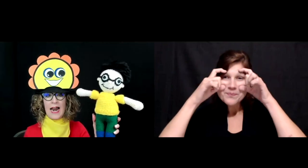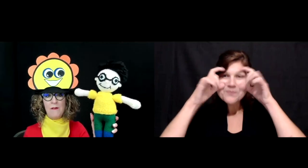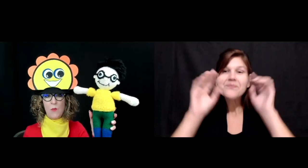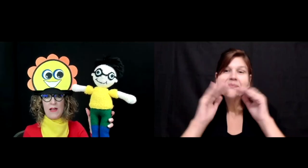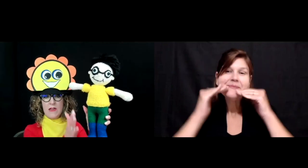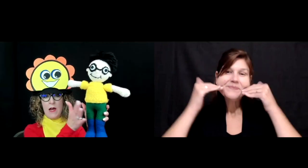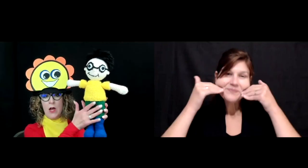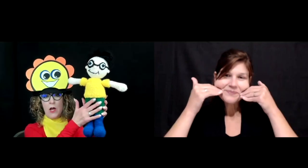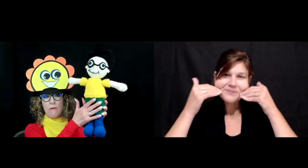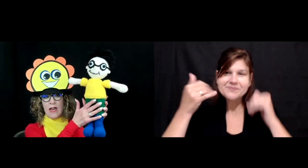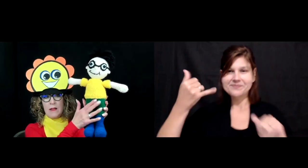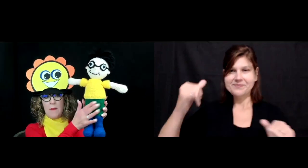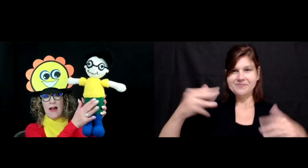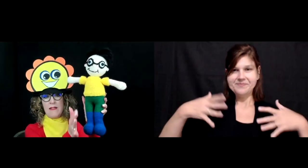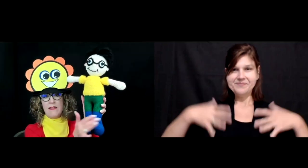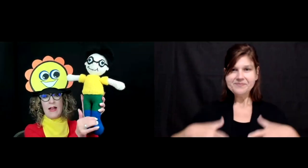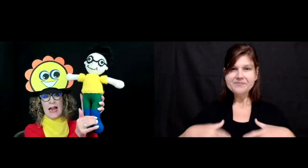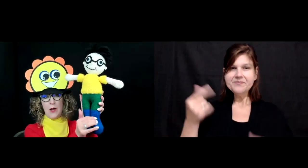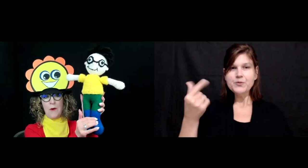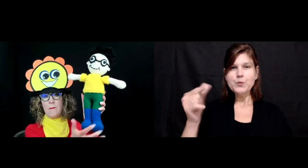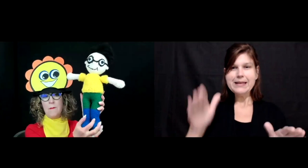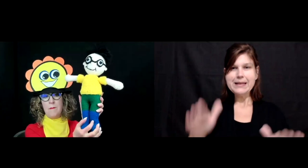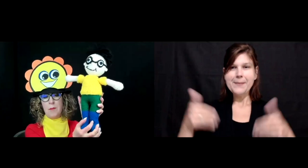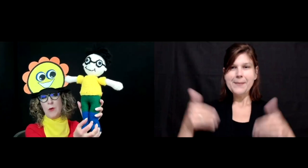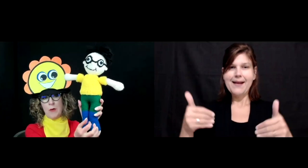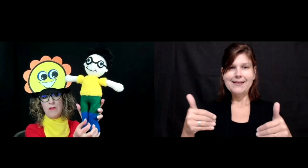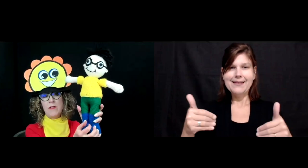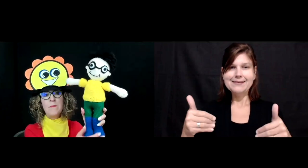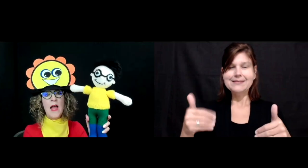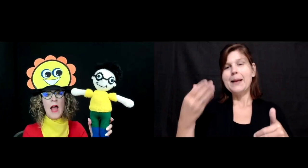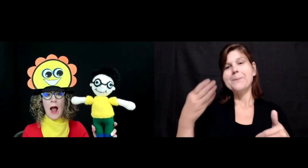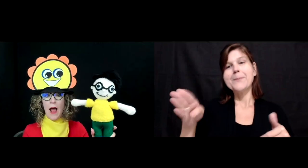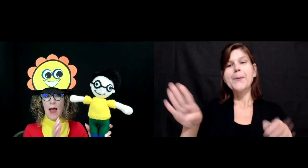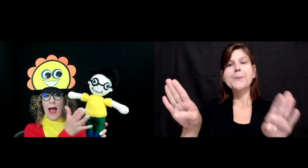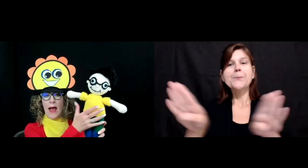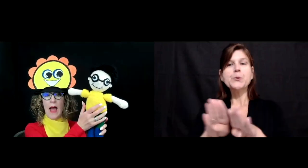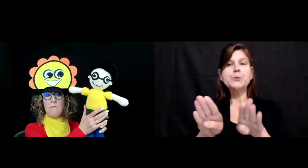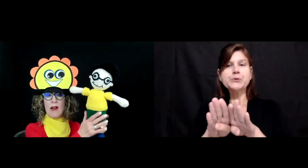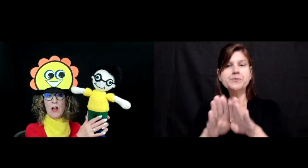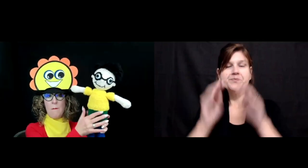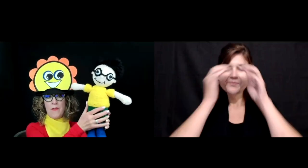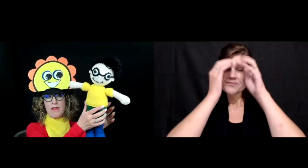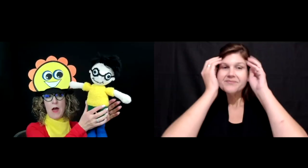a yellow sweater, green pants, and yellow and blue boots. I'm really not bothered